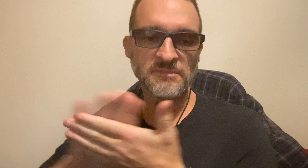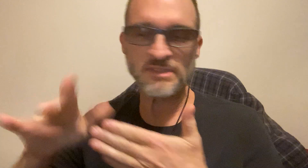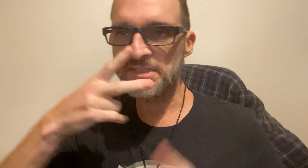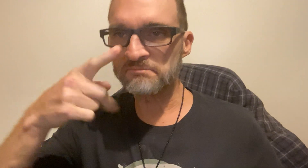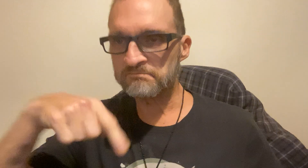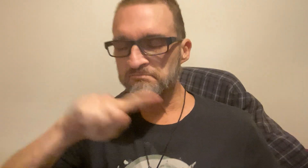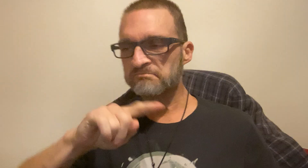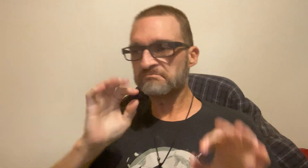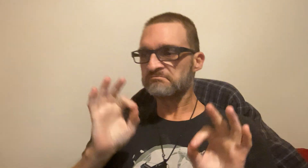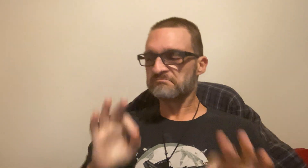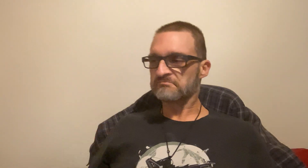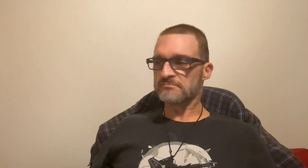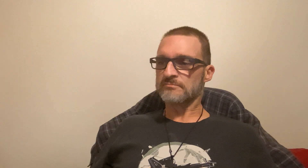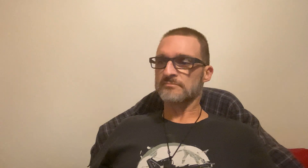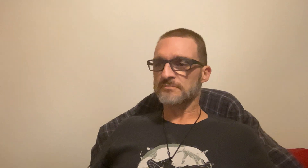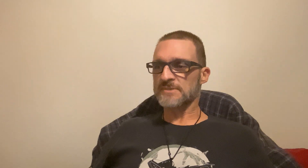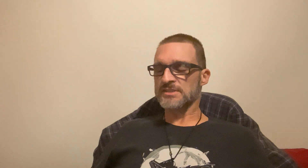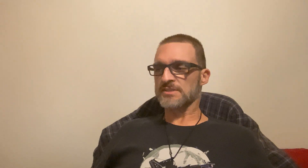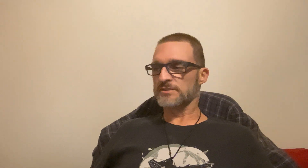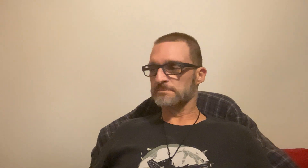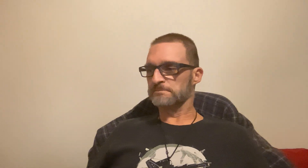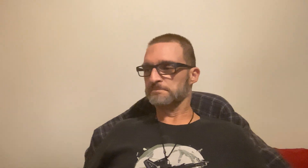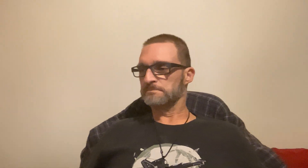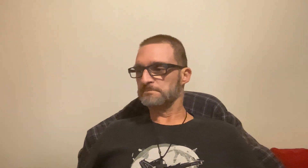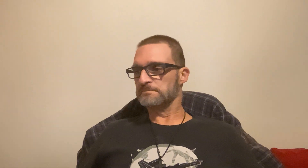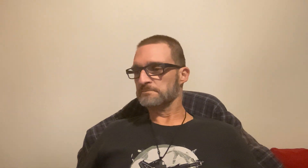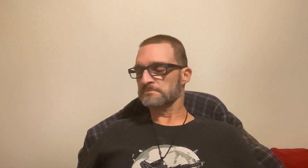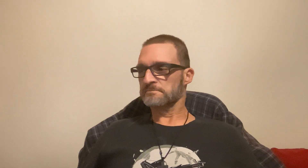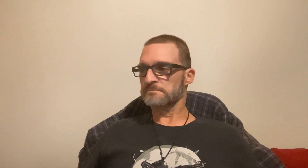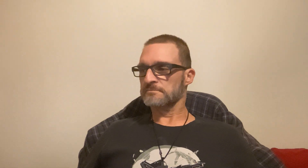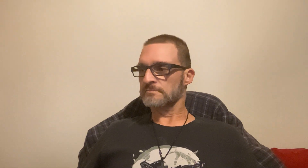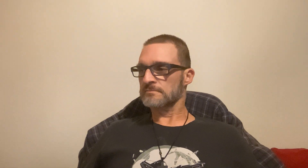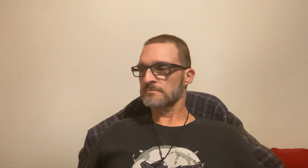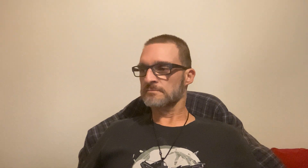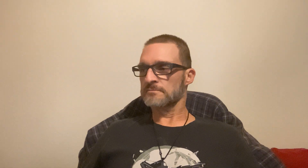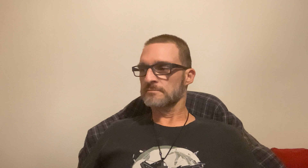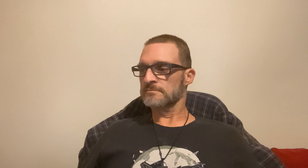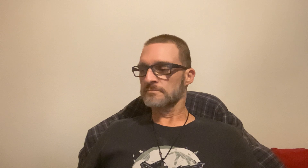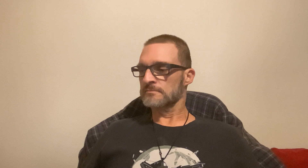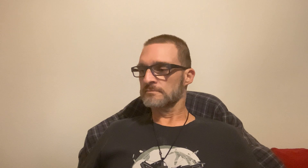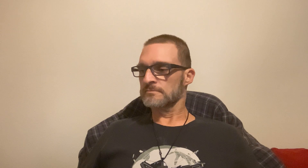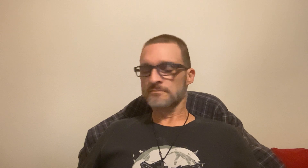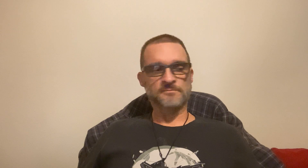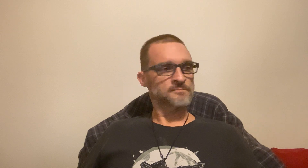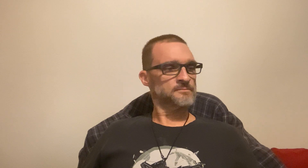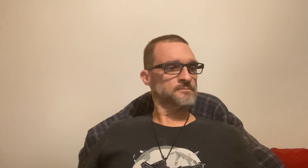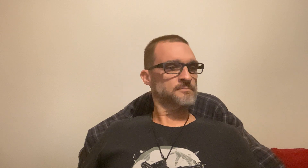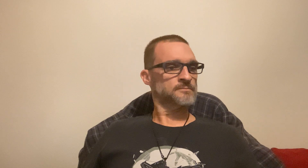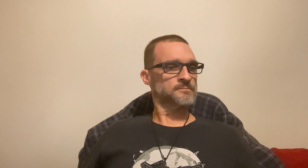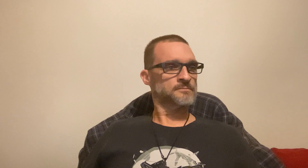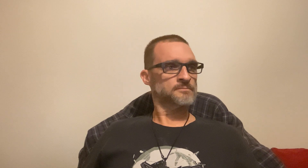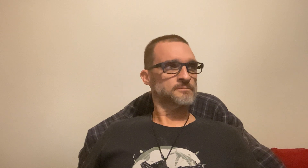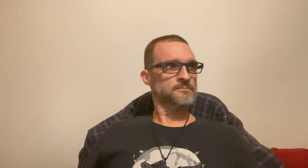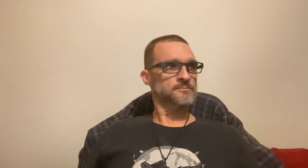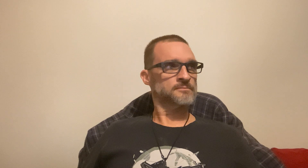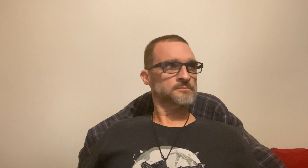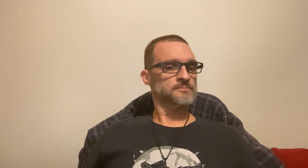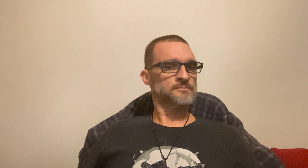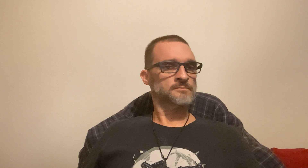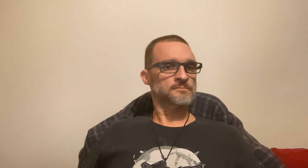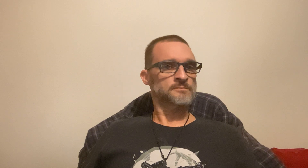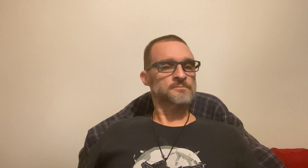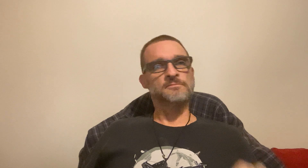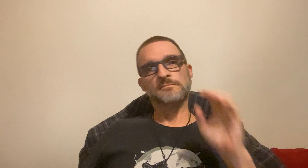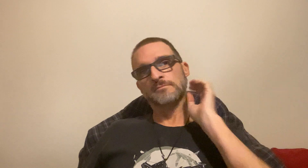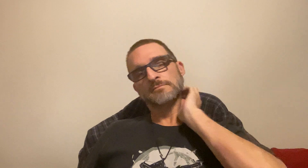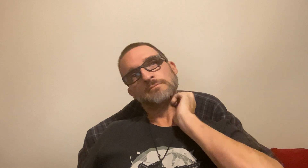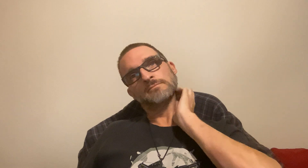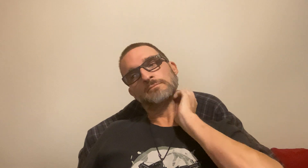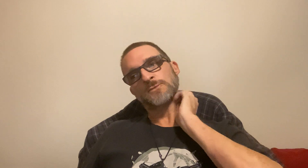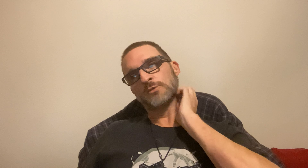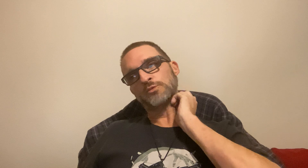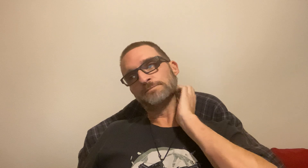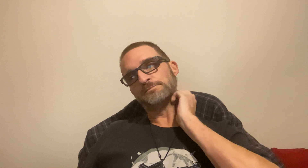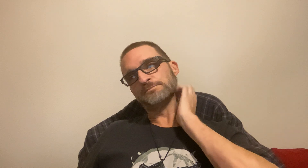and buy things at garage sale. It was nice to see them again.